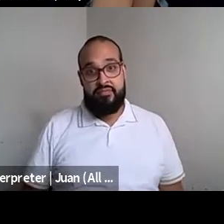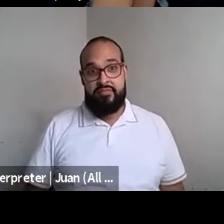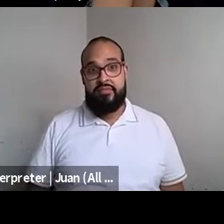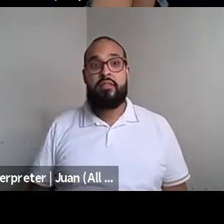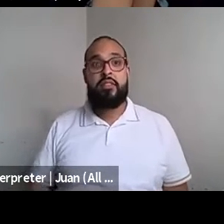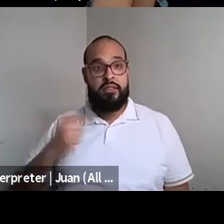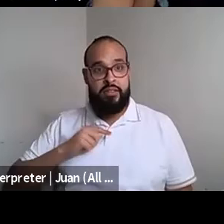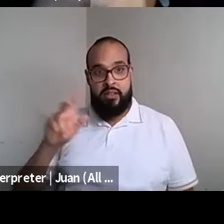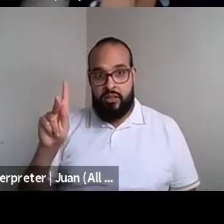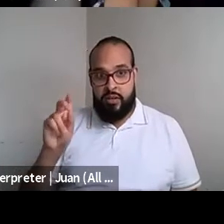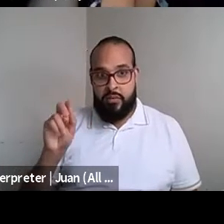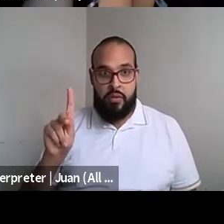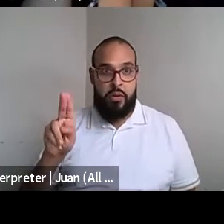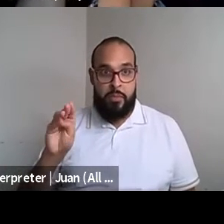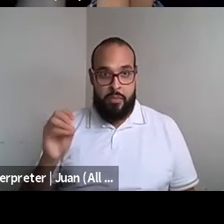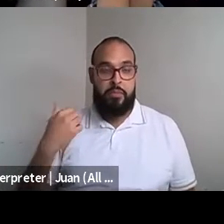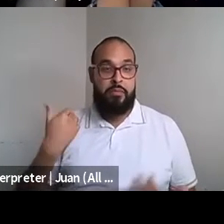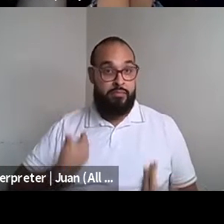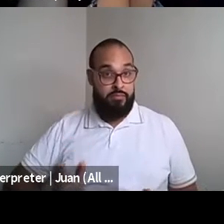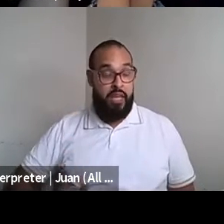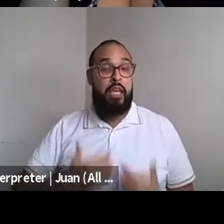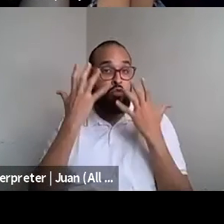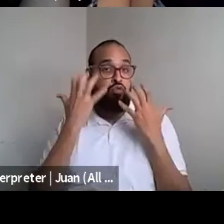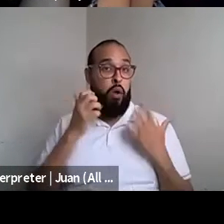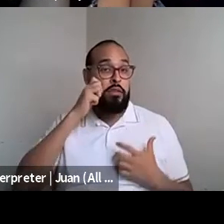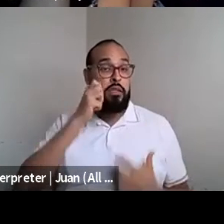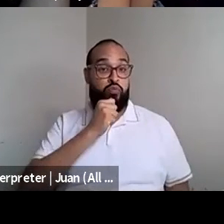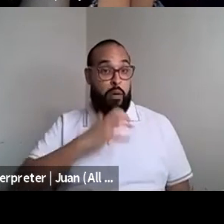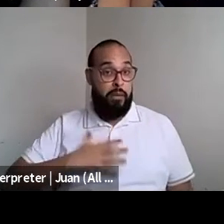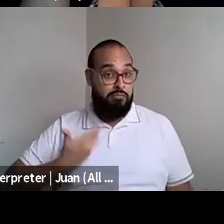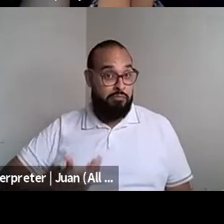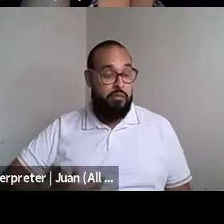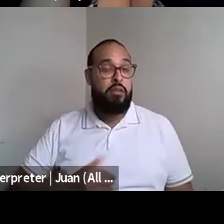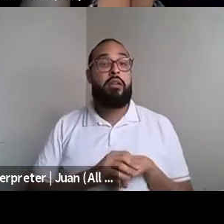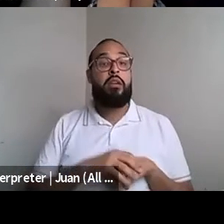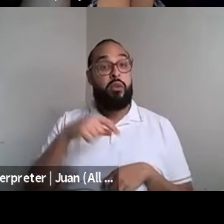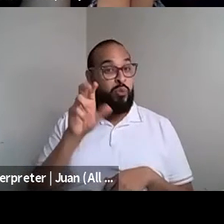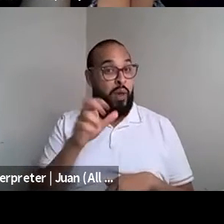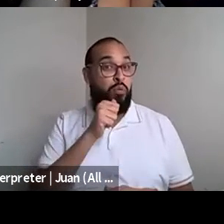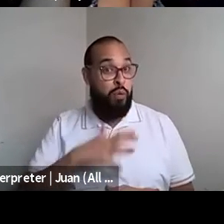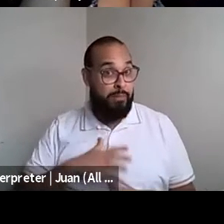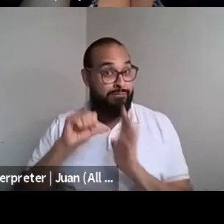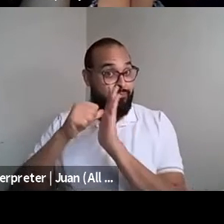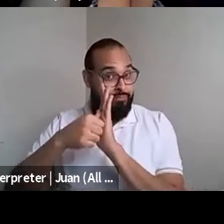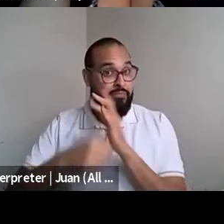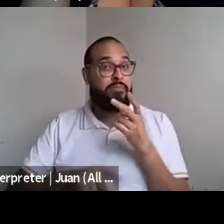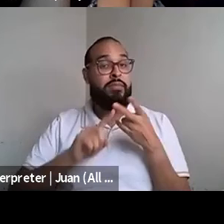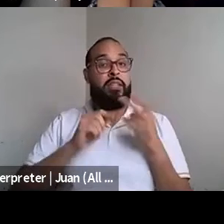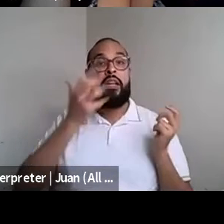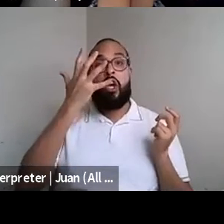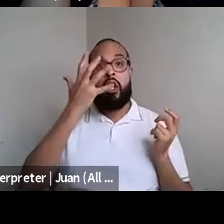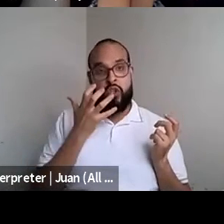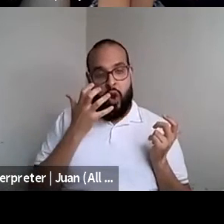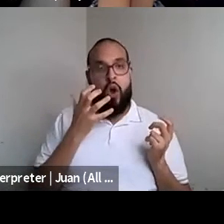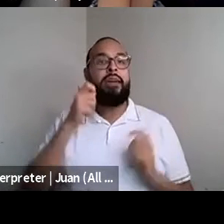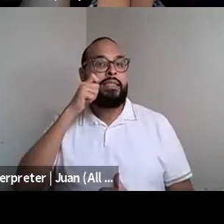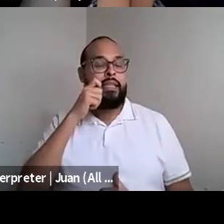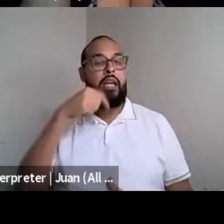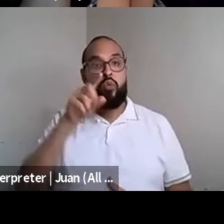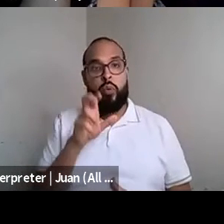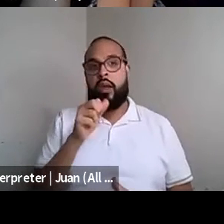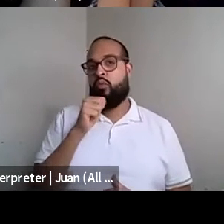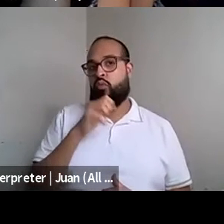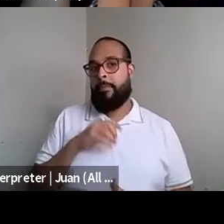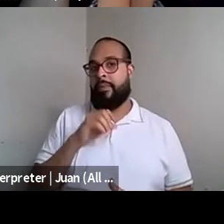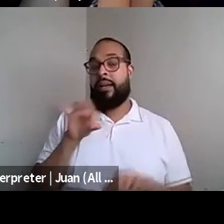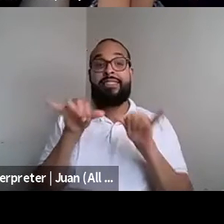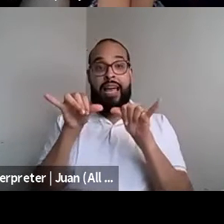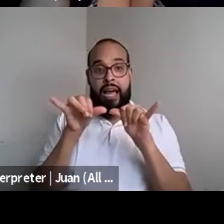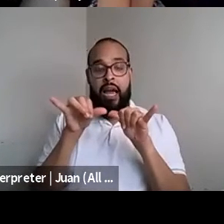Kokumo: As a dark skin woman and a dark skin and create a woman in a dark skinned woman of size and a musician. I look like when I right I'm doing sex work.